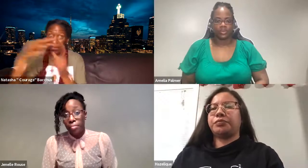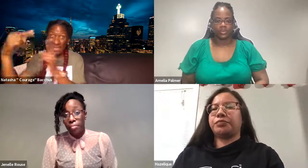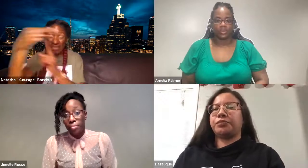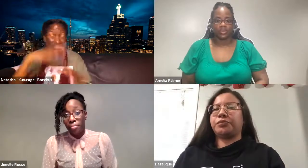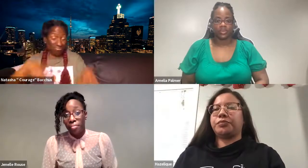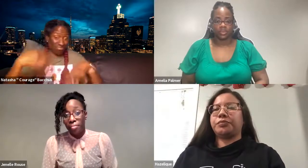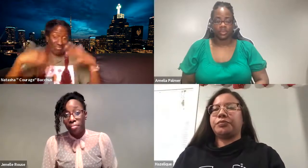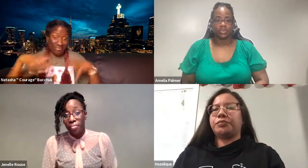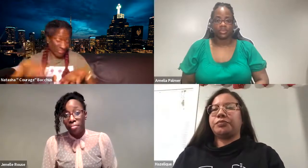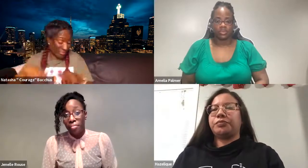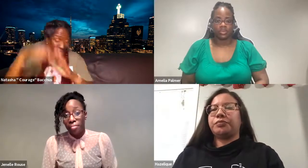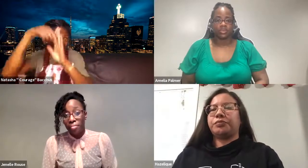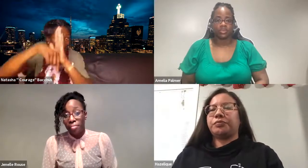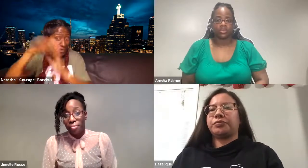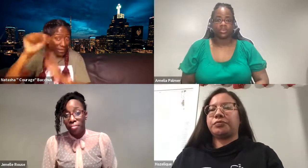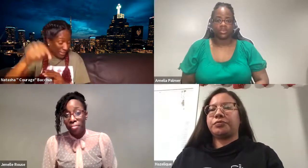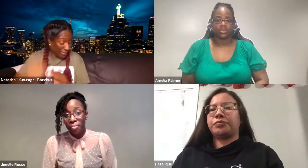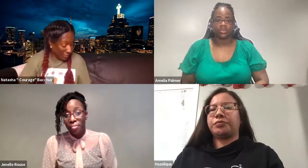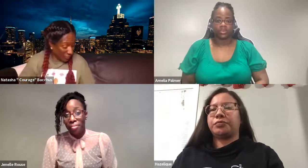that's a great perspective and thank you for sharing that